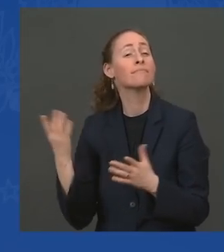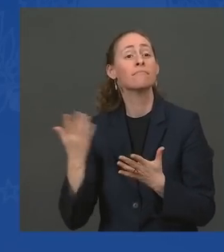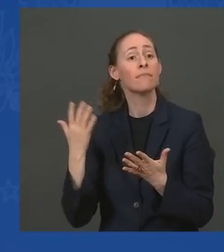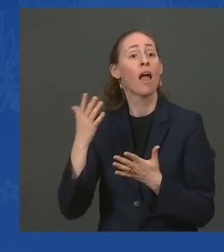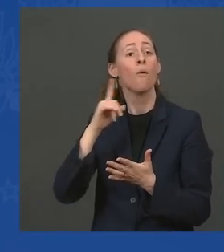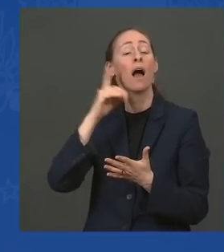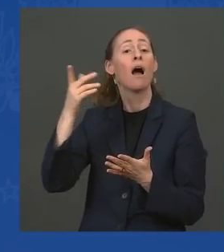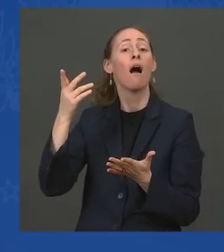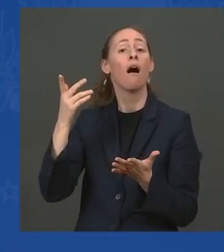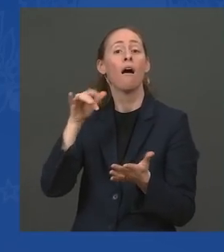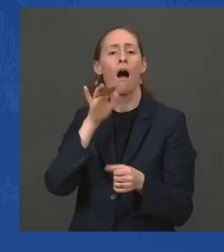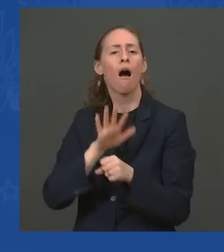Sorry, Mary.